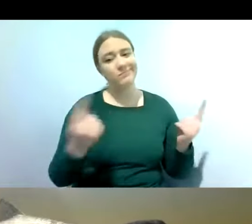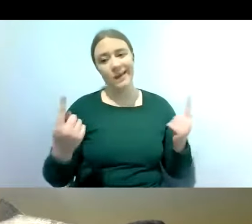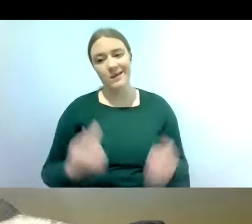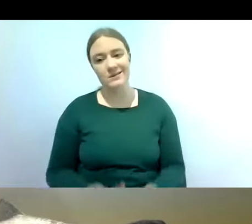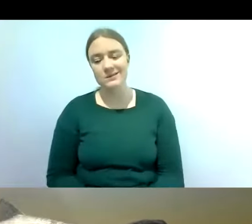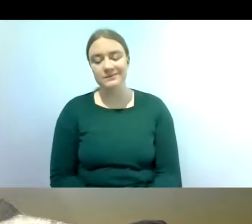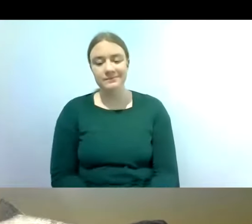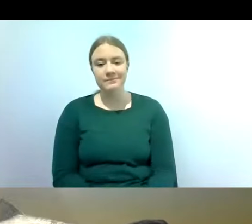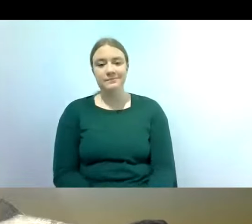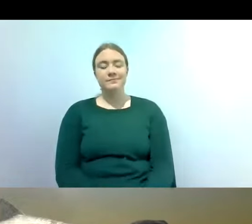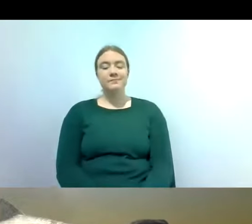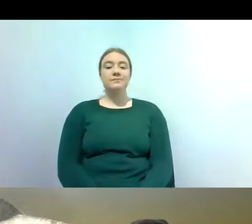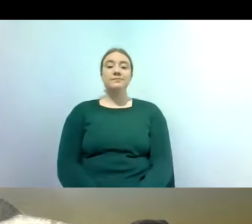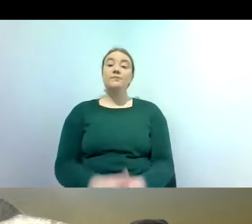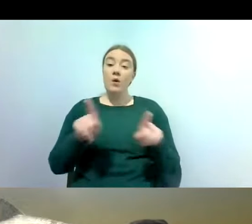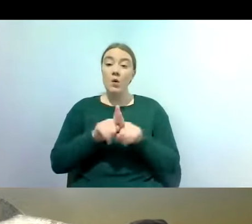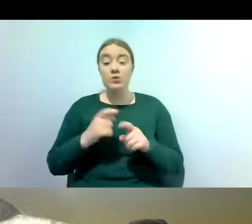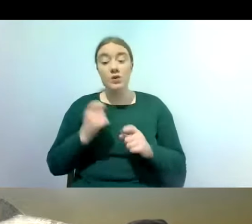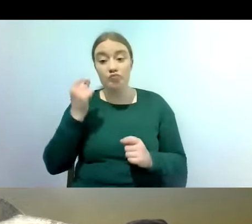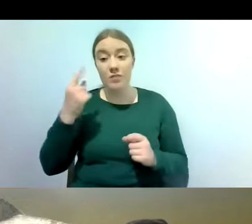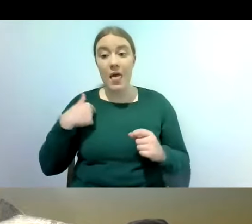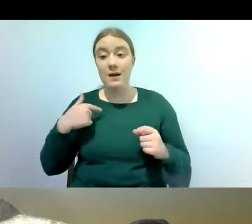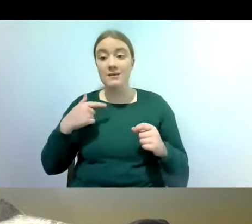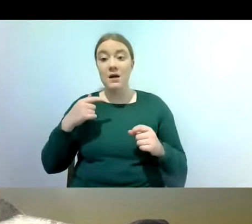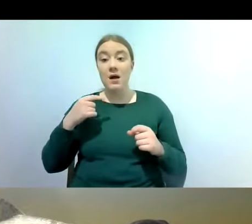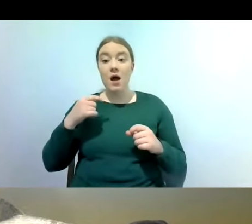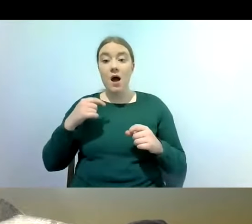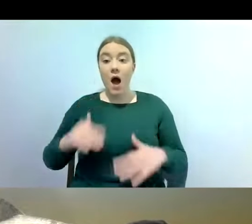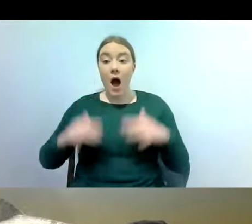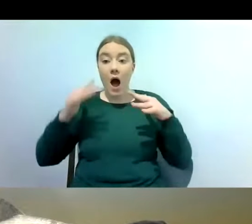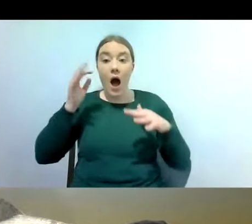and we also found that high flows and high tides were very important for weir passage